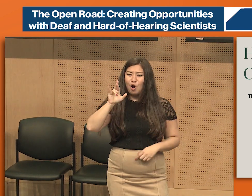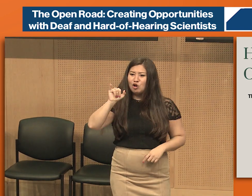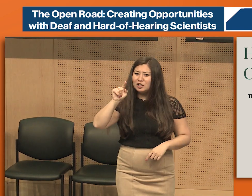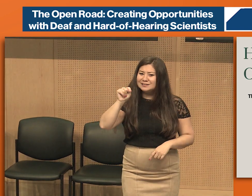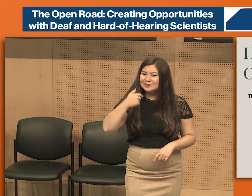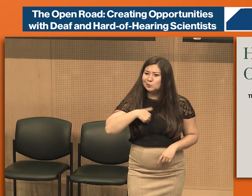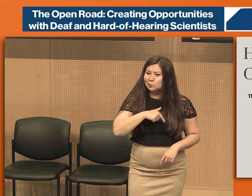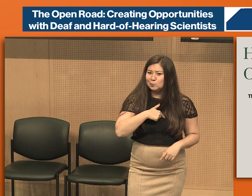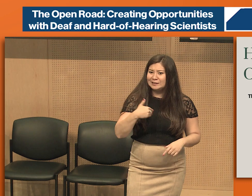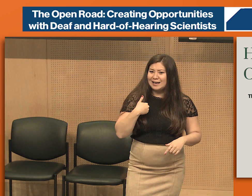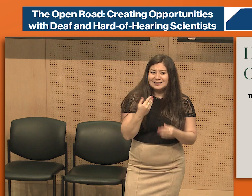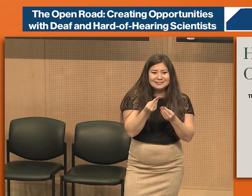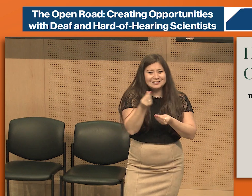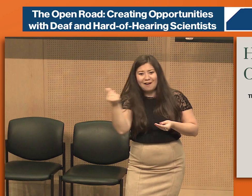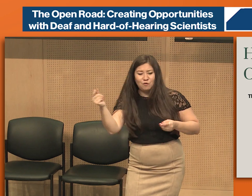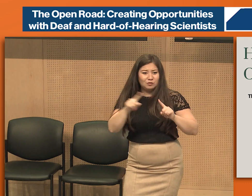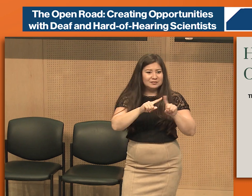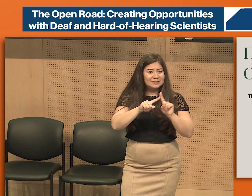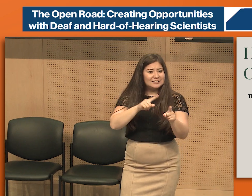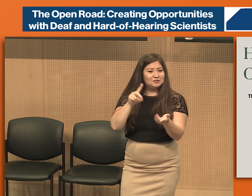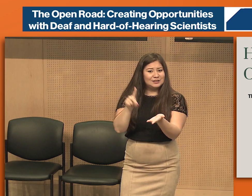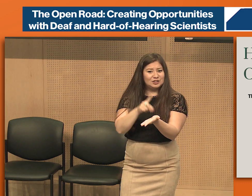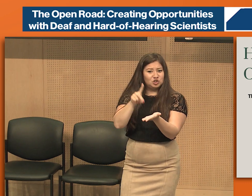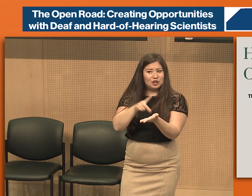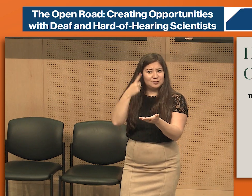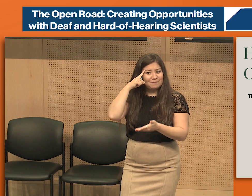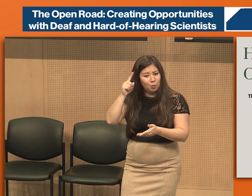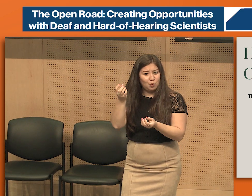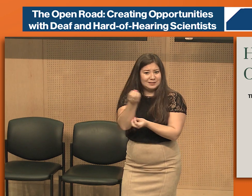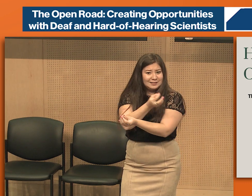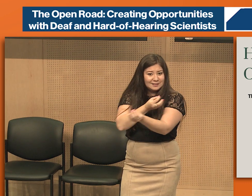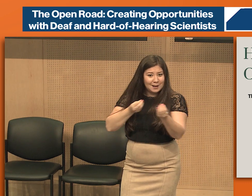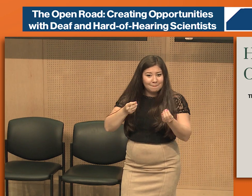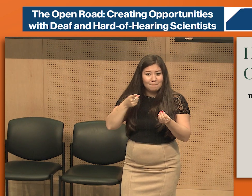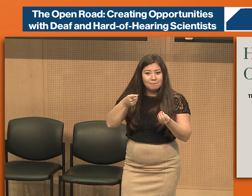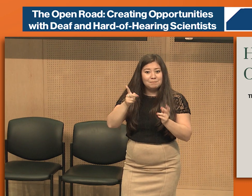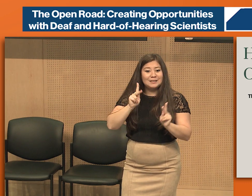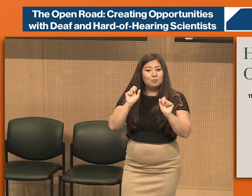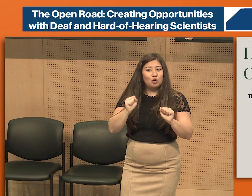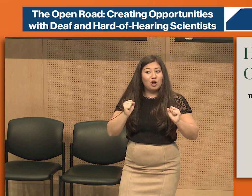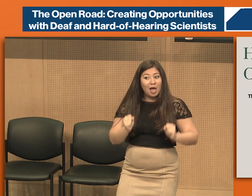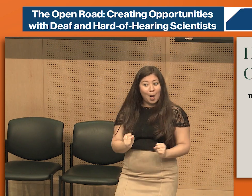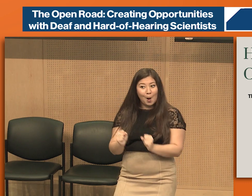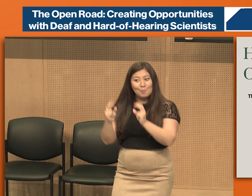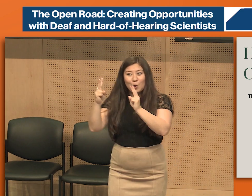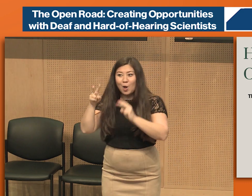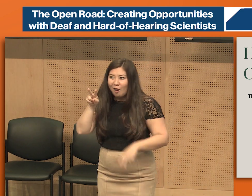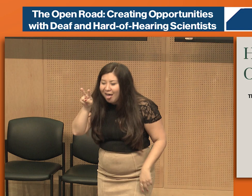During my days at RIT, there were several different dictionaries for Deaf STEMists,